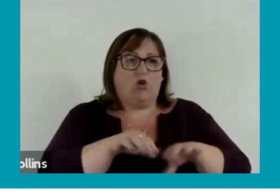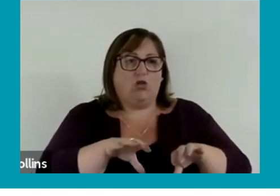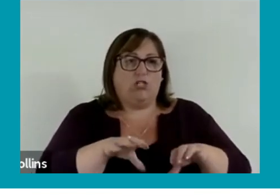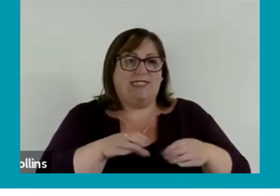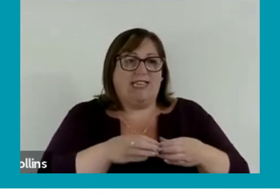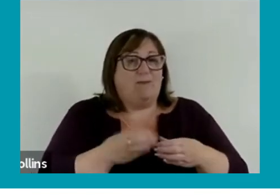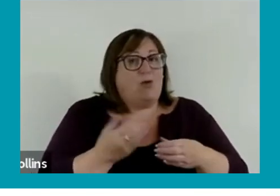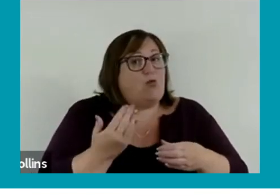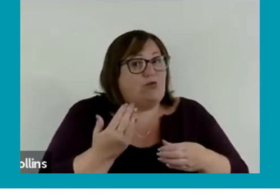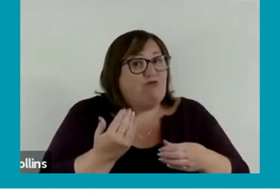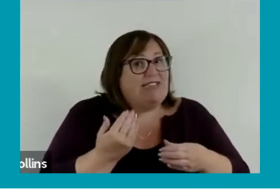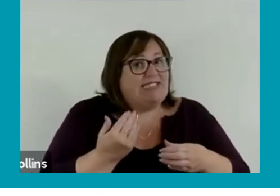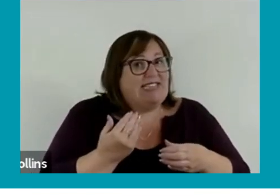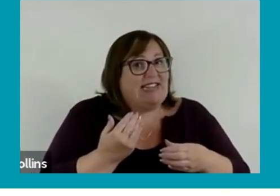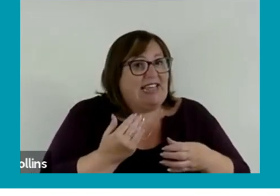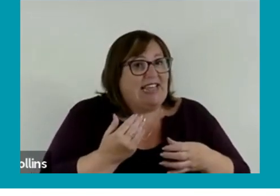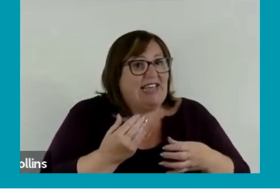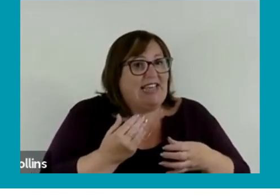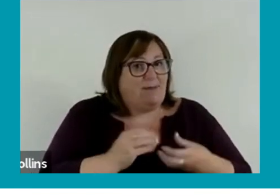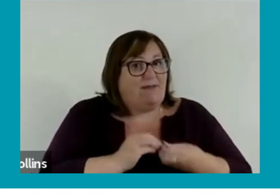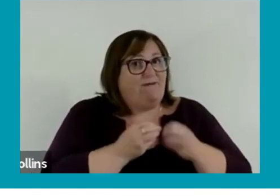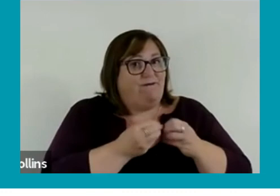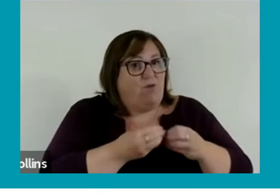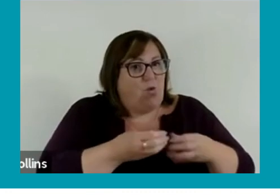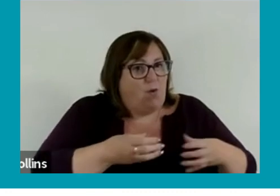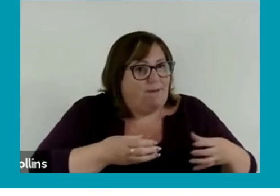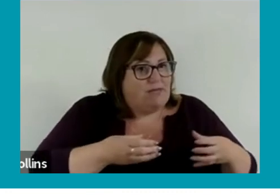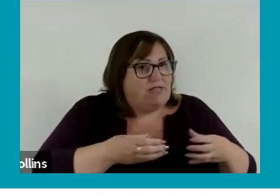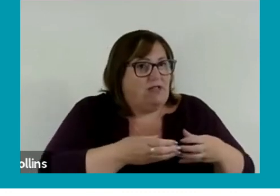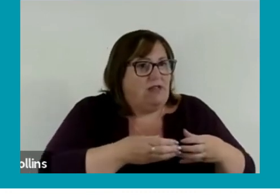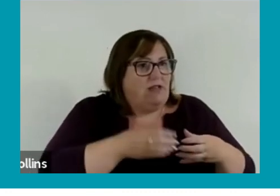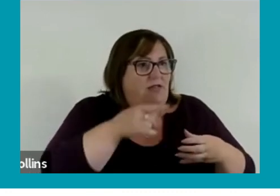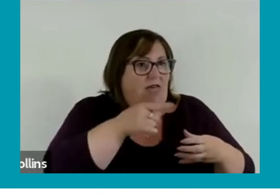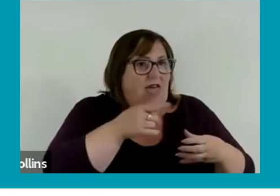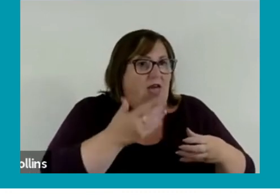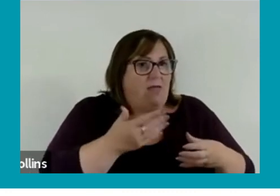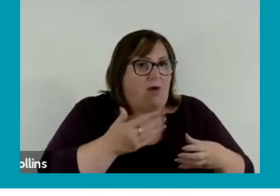part of that is uh data gathering and out of that may income targets but the moment we don't have